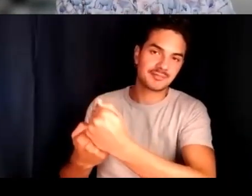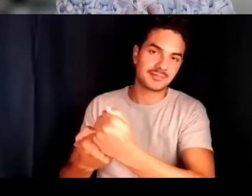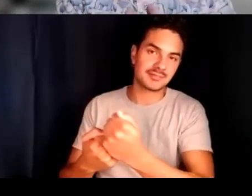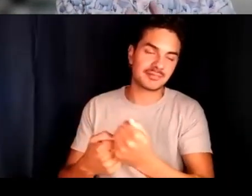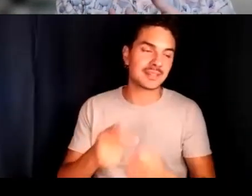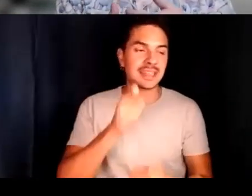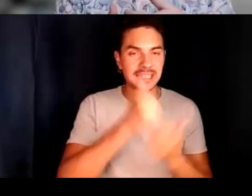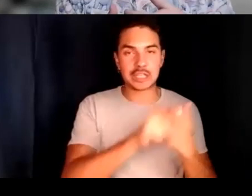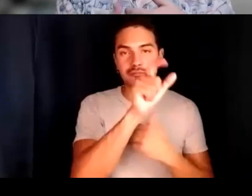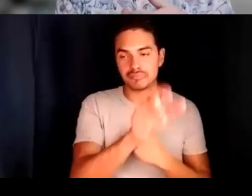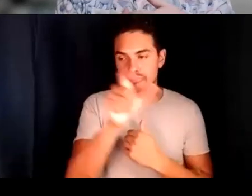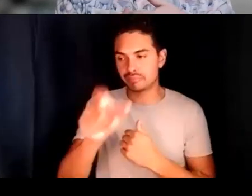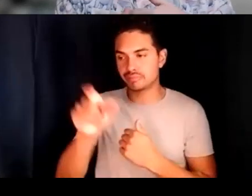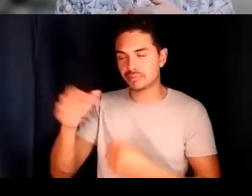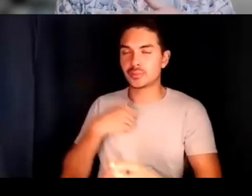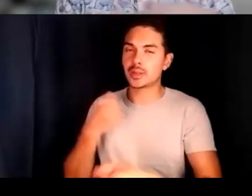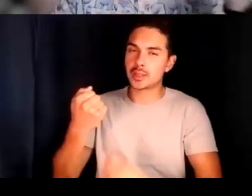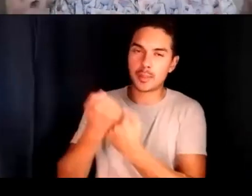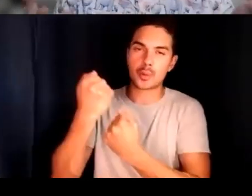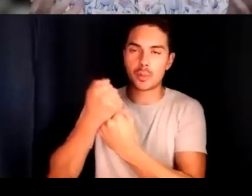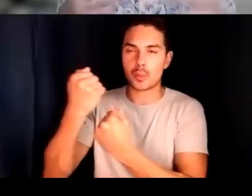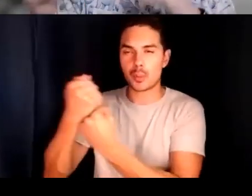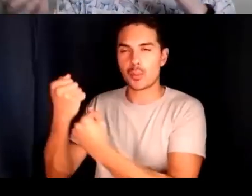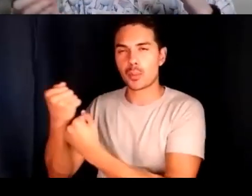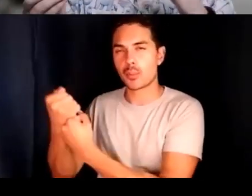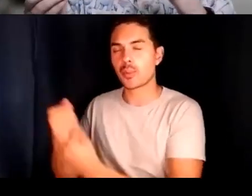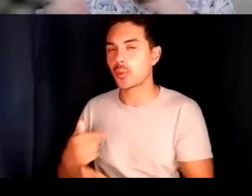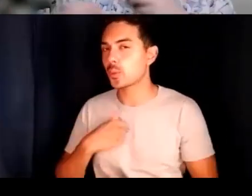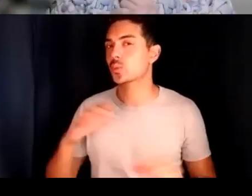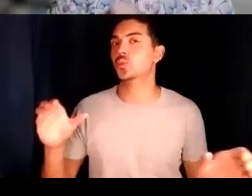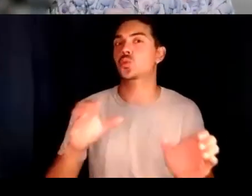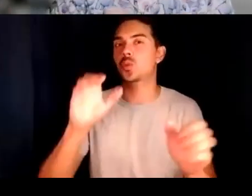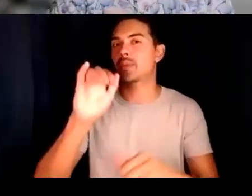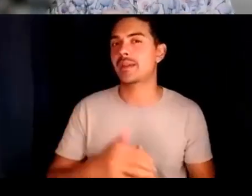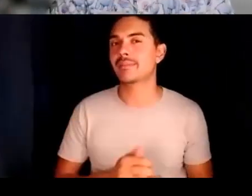and that we do that organizationally.